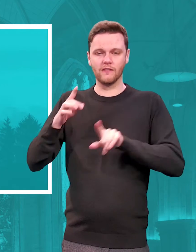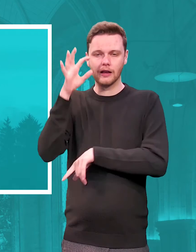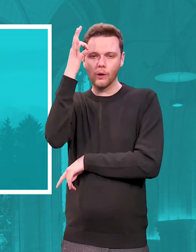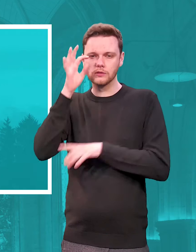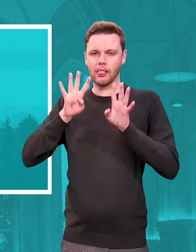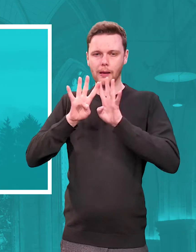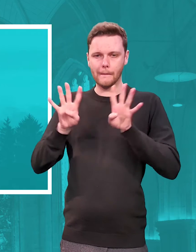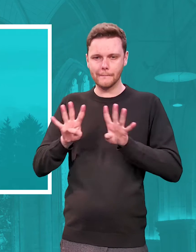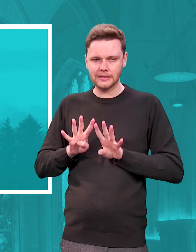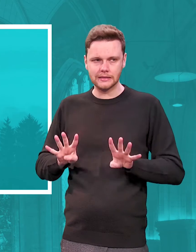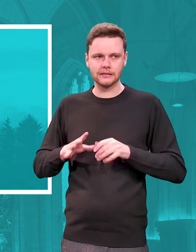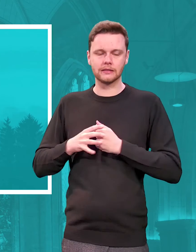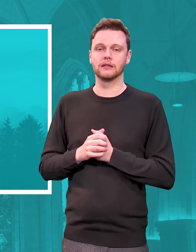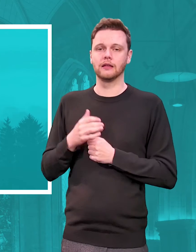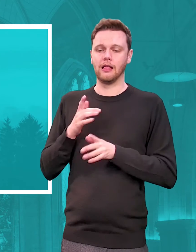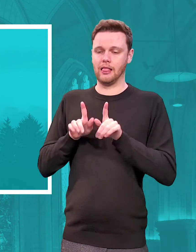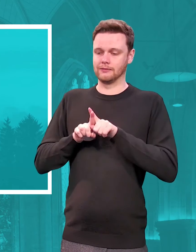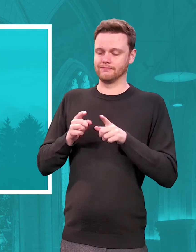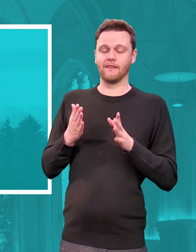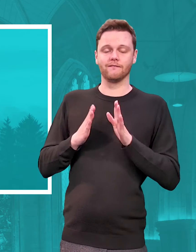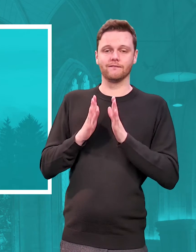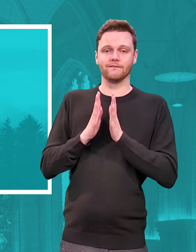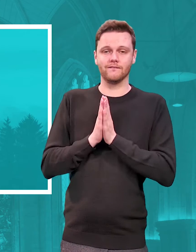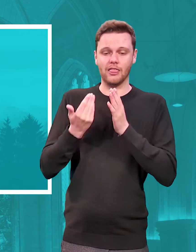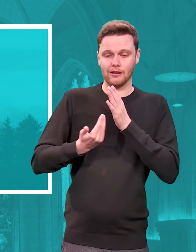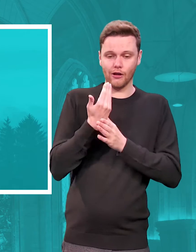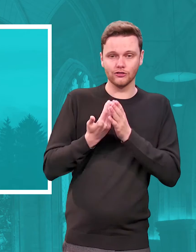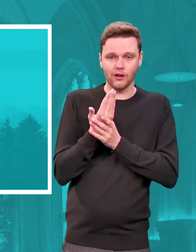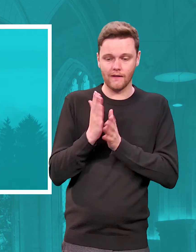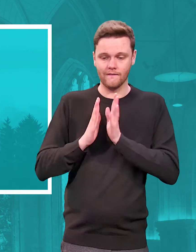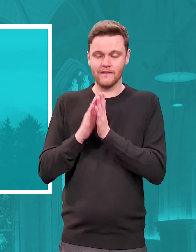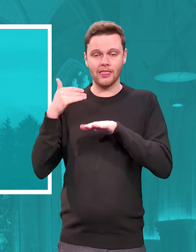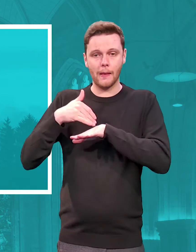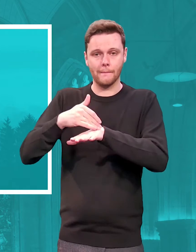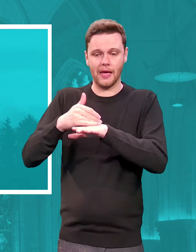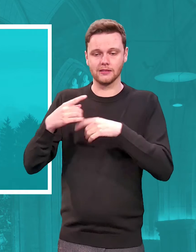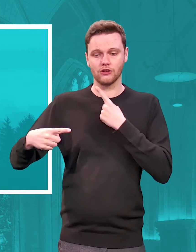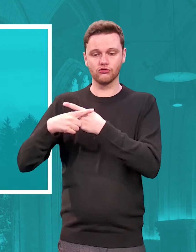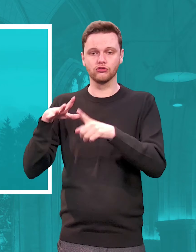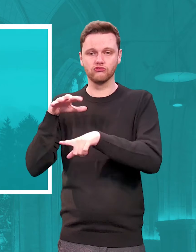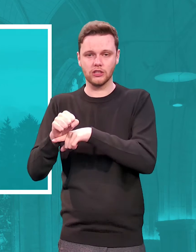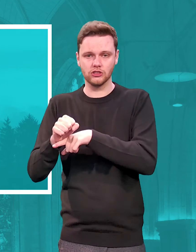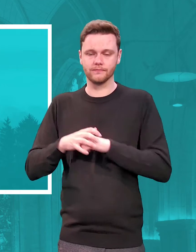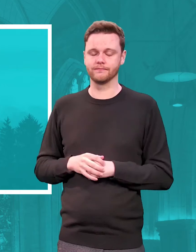in particular Faith Nurture, Faith Impact, and CrossReach. Our overriding responsibility